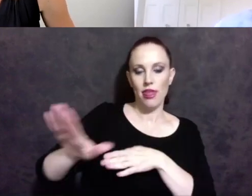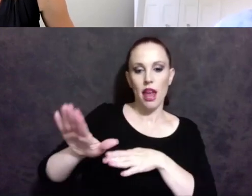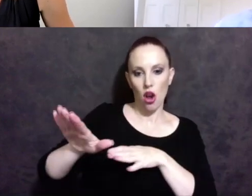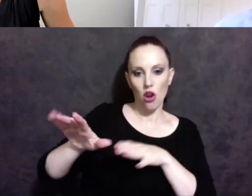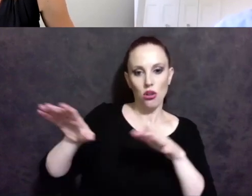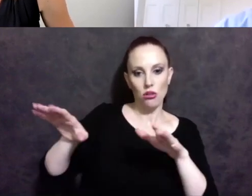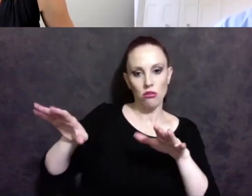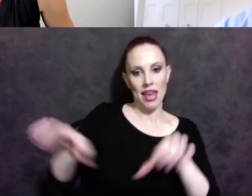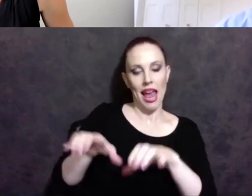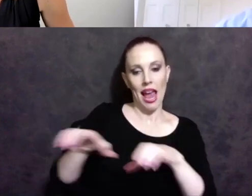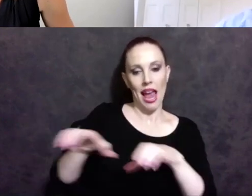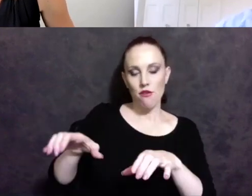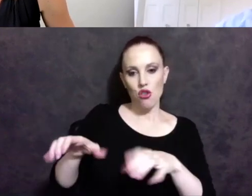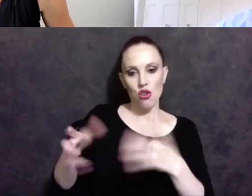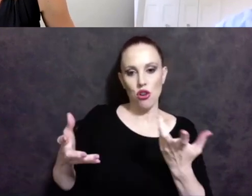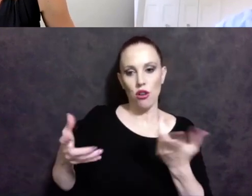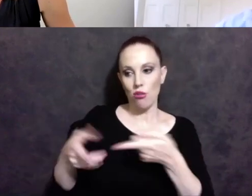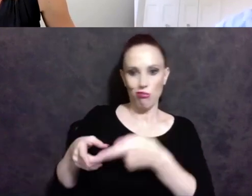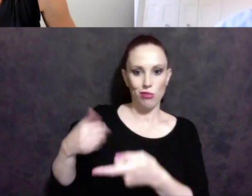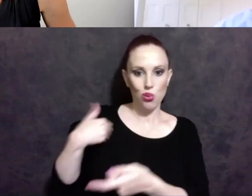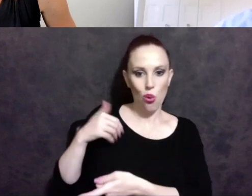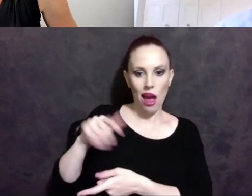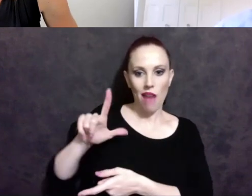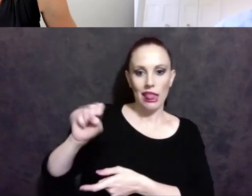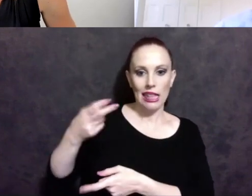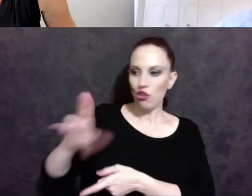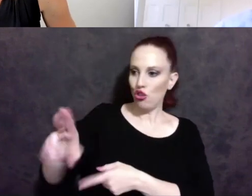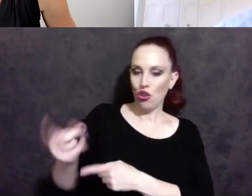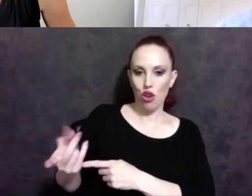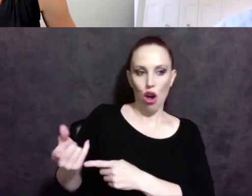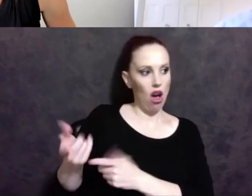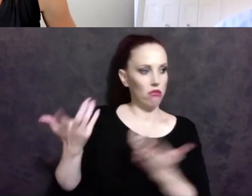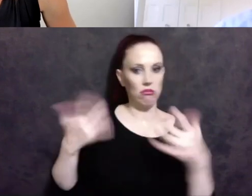so you don't have a leash on your dog, and that can make somebody feel shame, embarrassment,